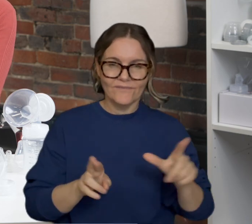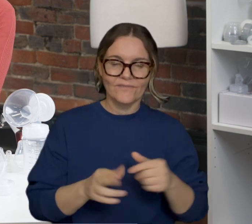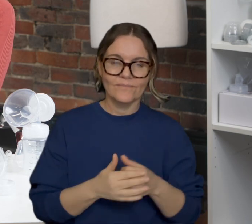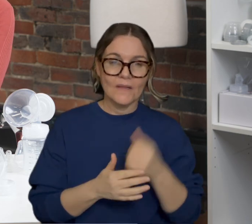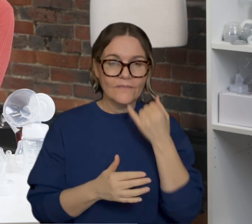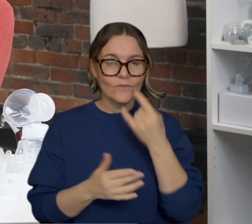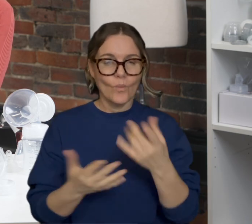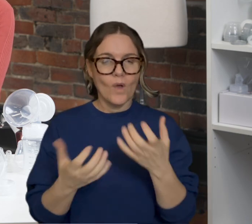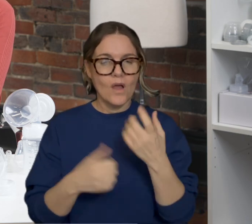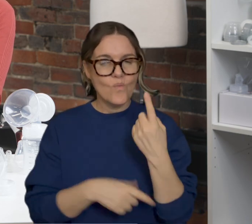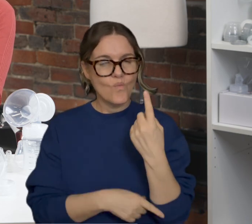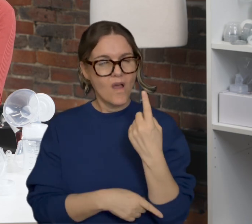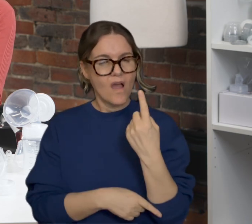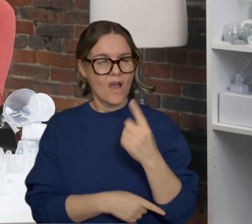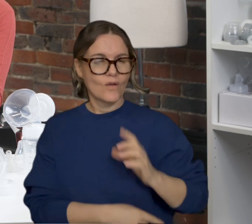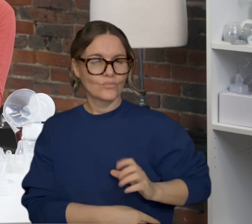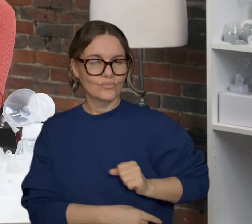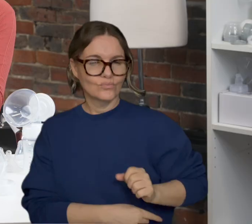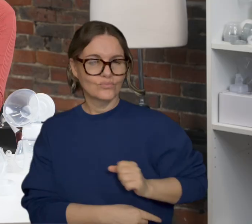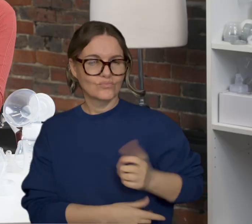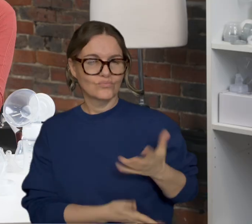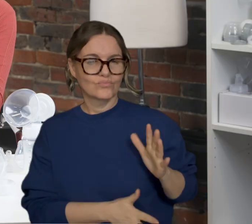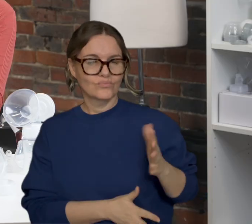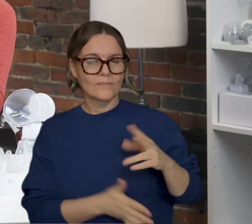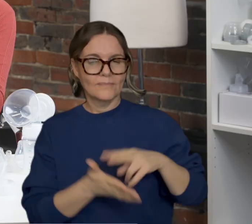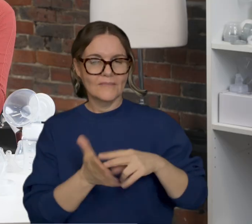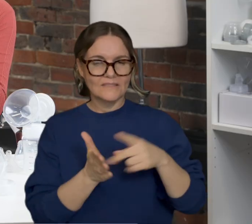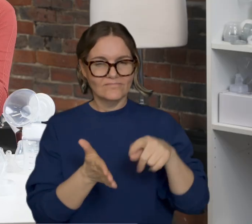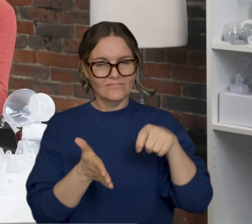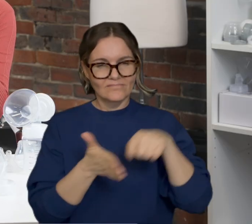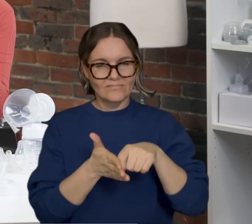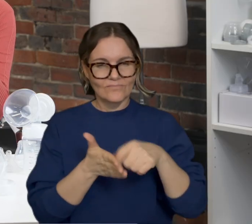so if you're going to single pump in only pump on the right side you're only going